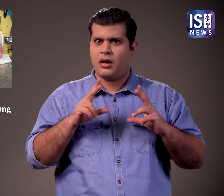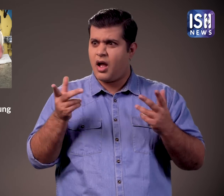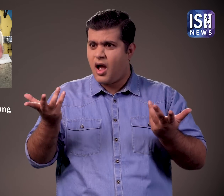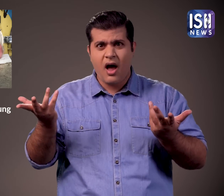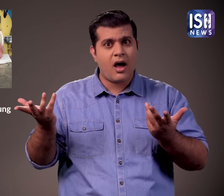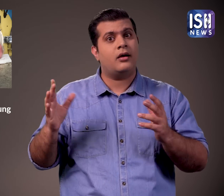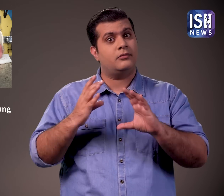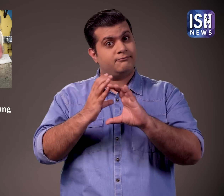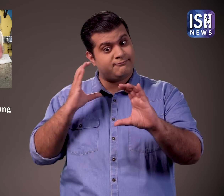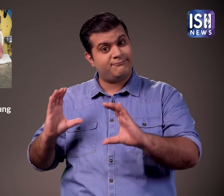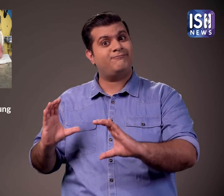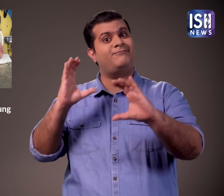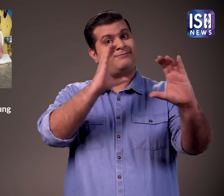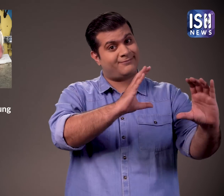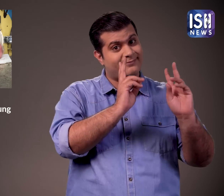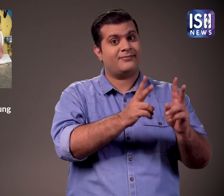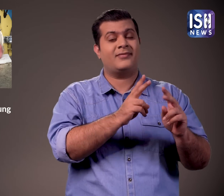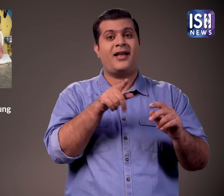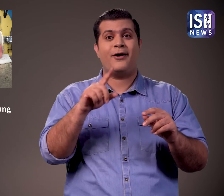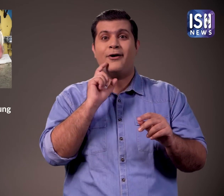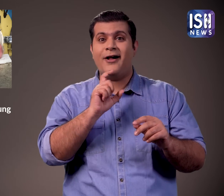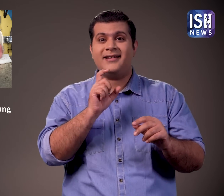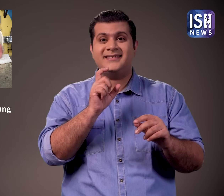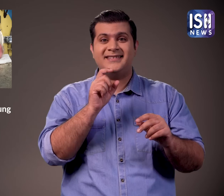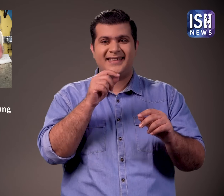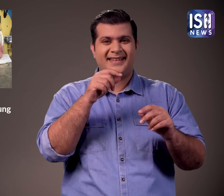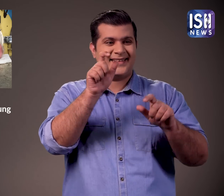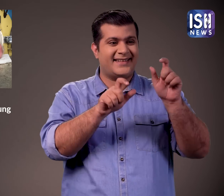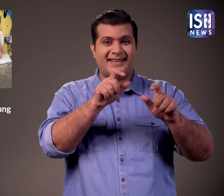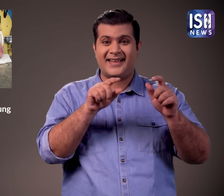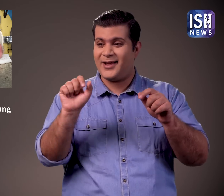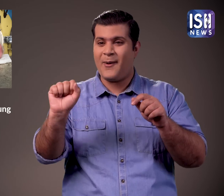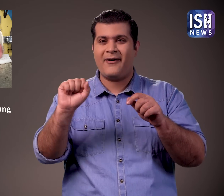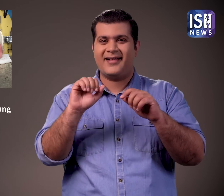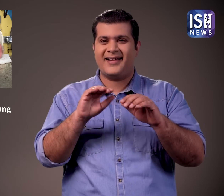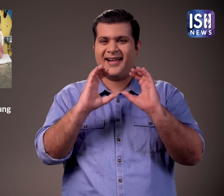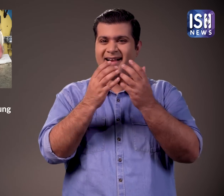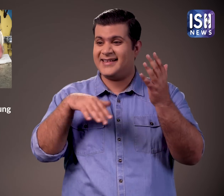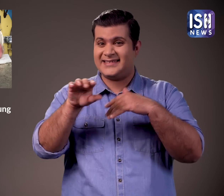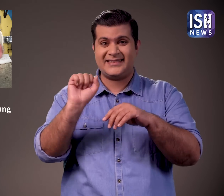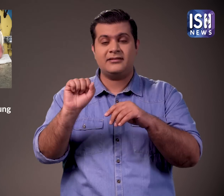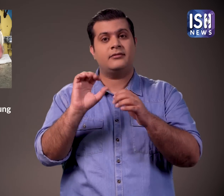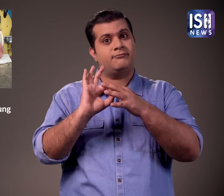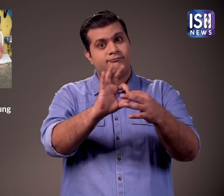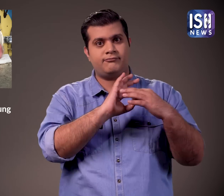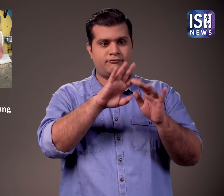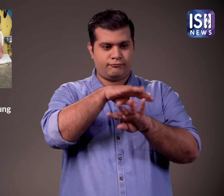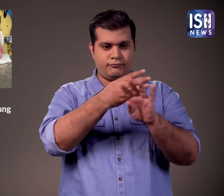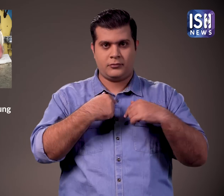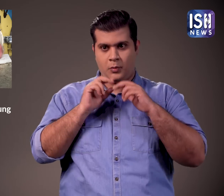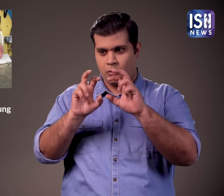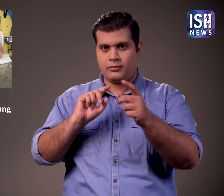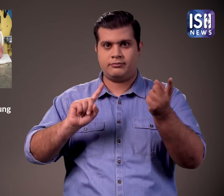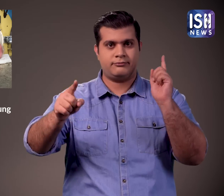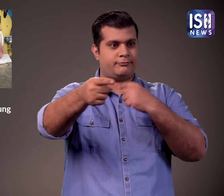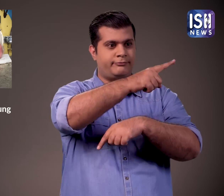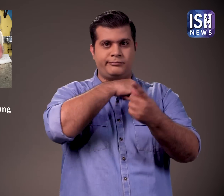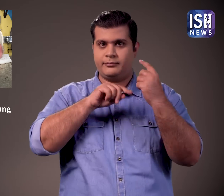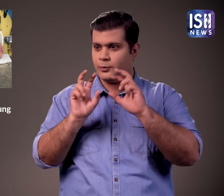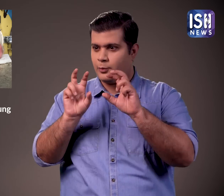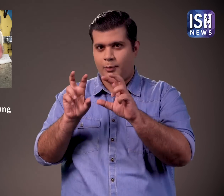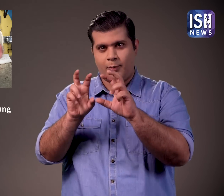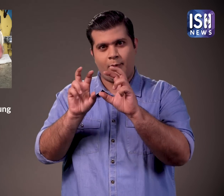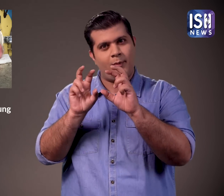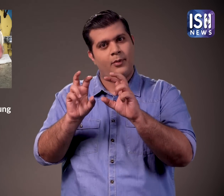Surpring!!! Yes, he attended the classes while inside the Iron Lung and his classmates took turns to care for him.